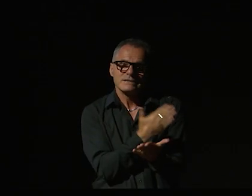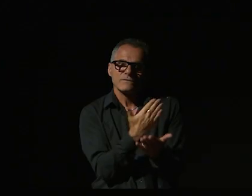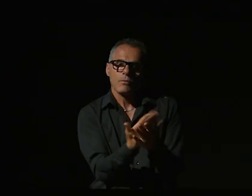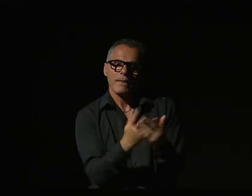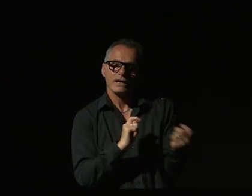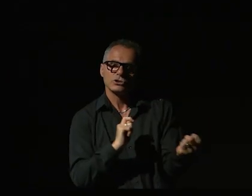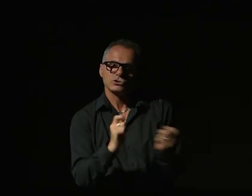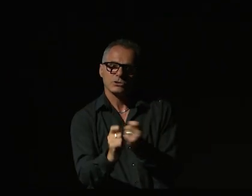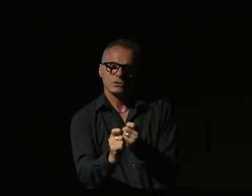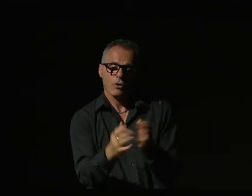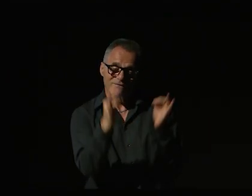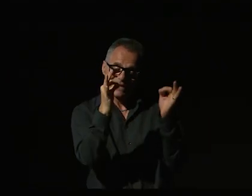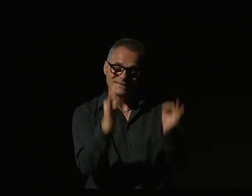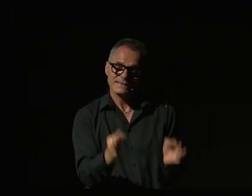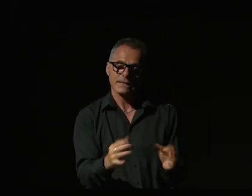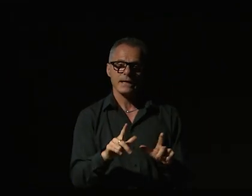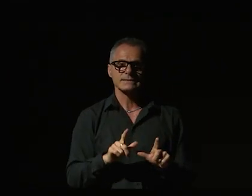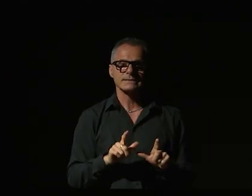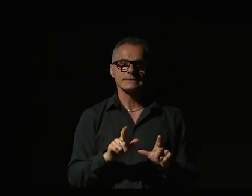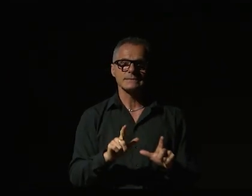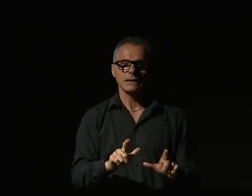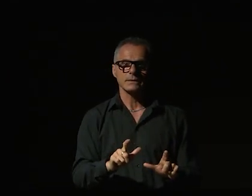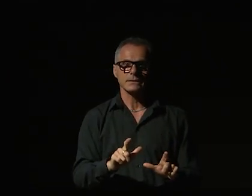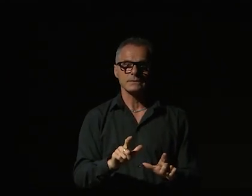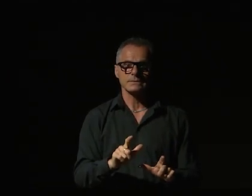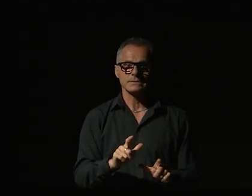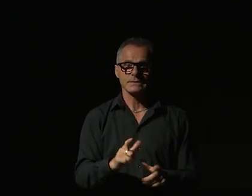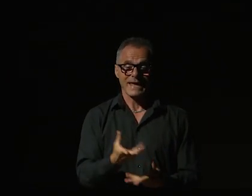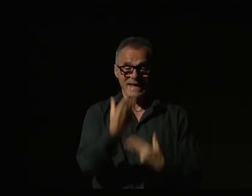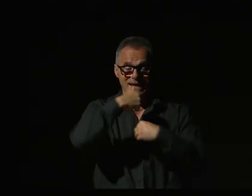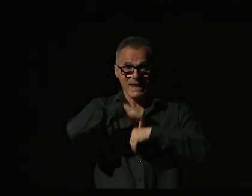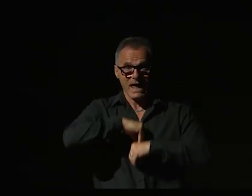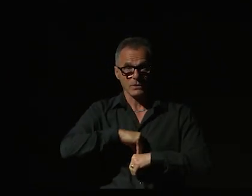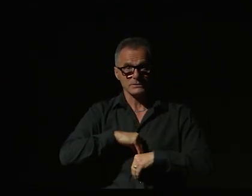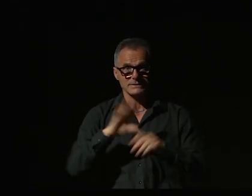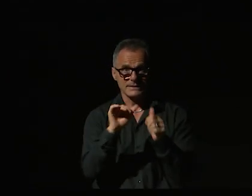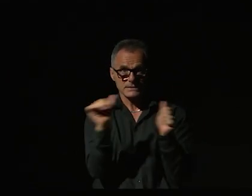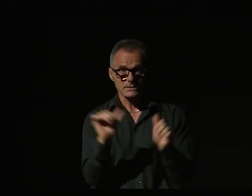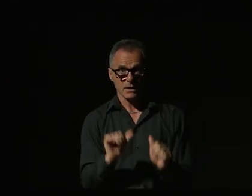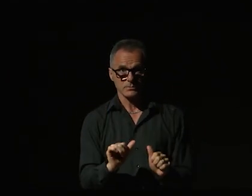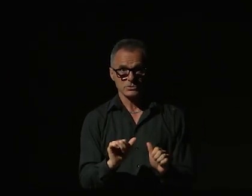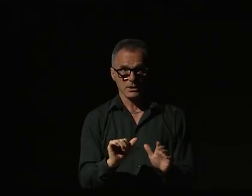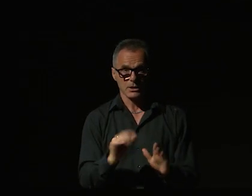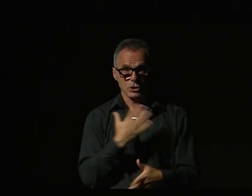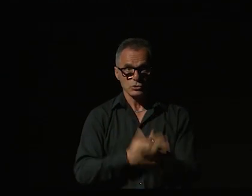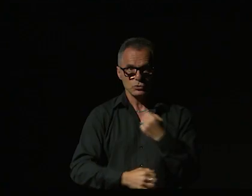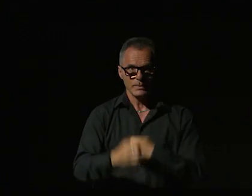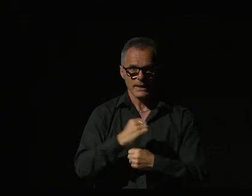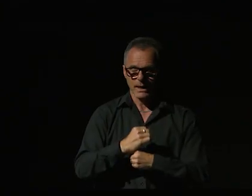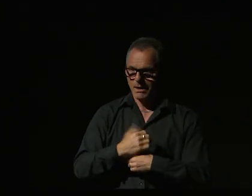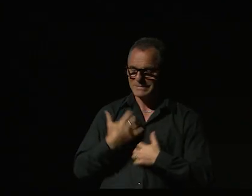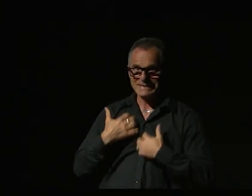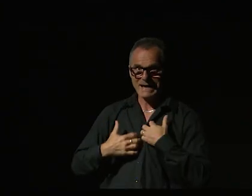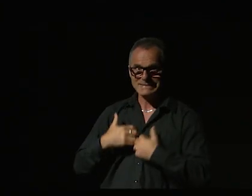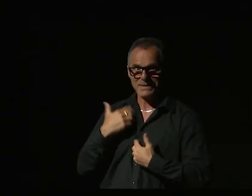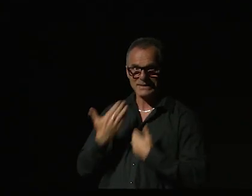of the idealised stillness that's inherent to sculpture into dynamic narratives, as seen in the work